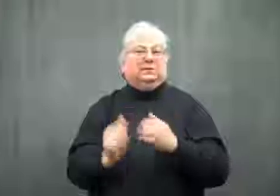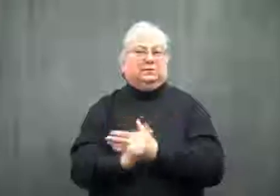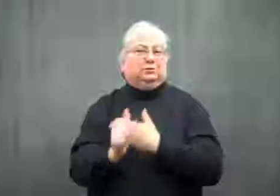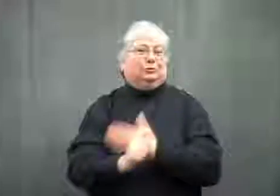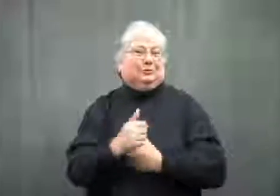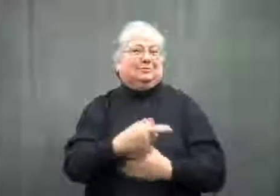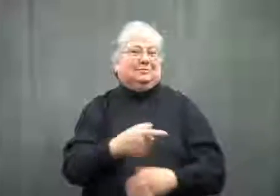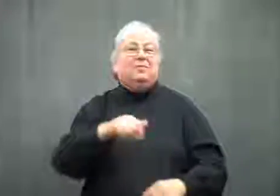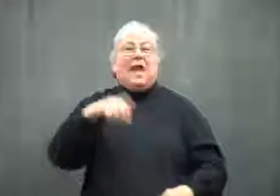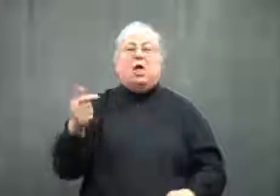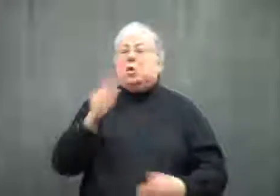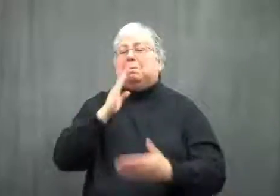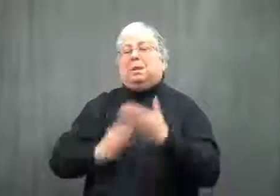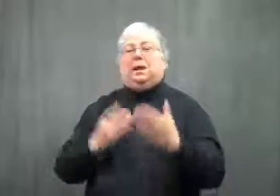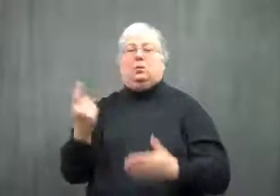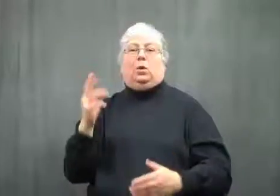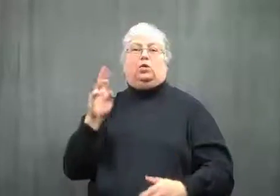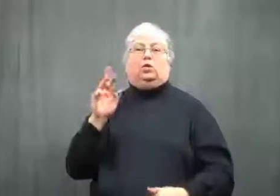That's more dangerous. The others have only uranium.